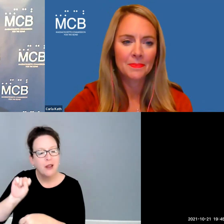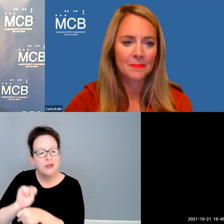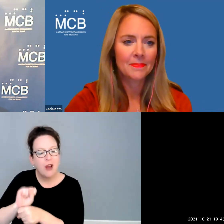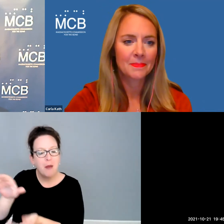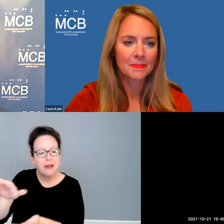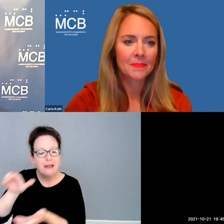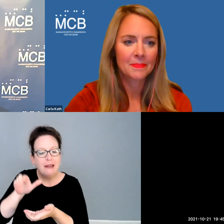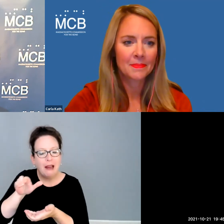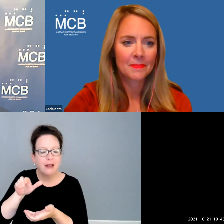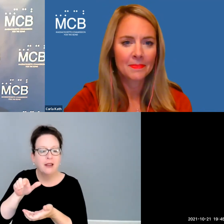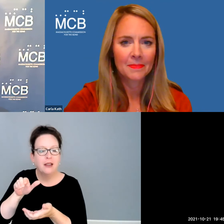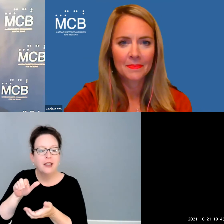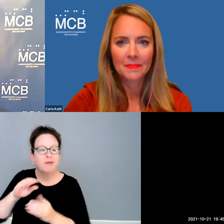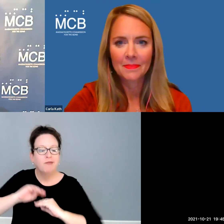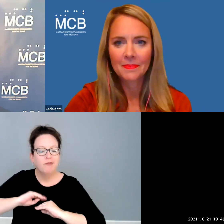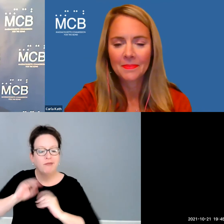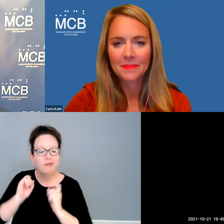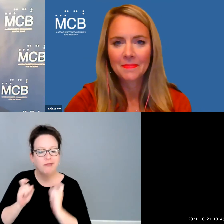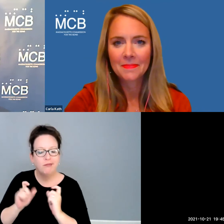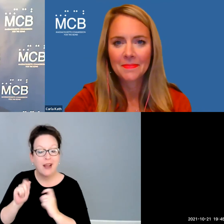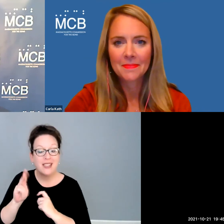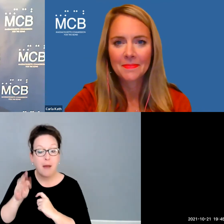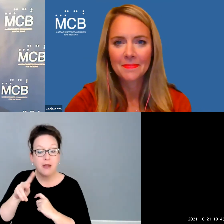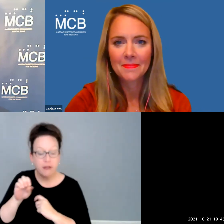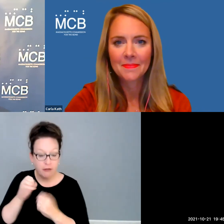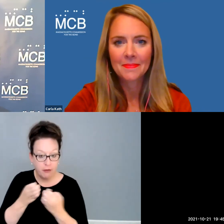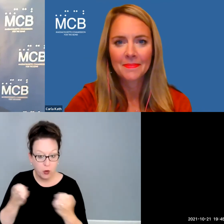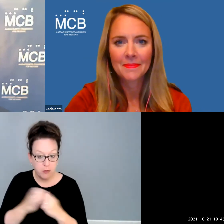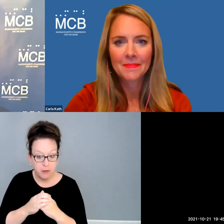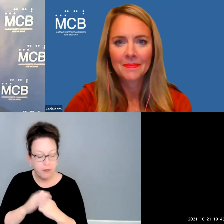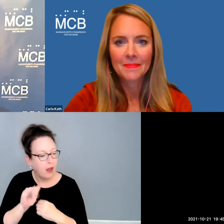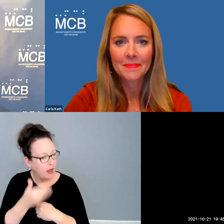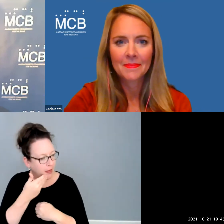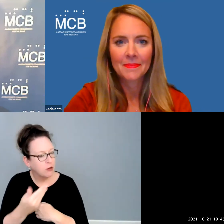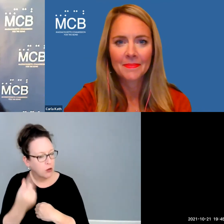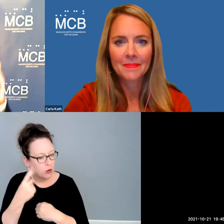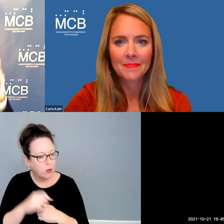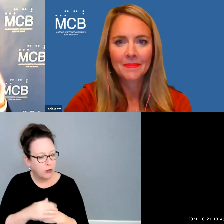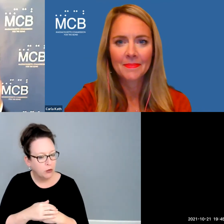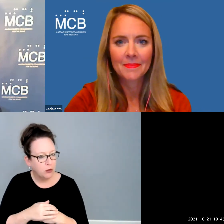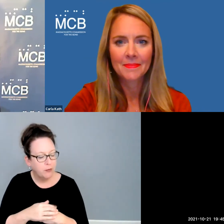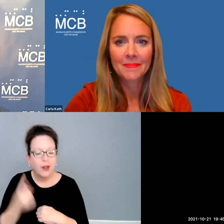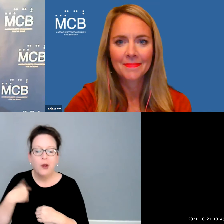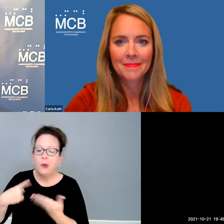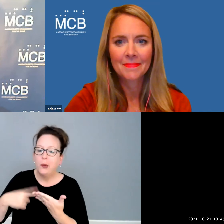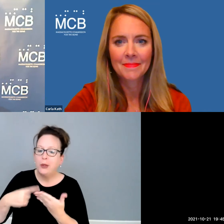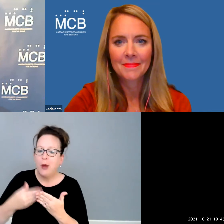That's a great question so, uh you know we talked about unfortunately the failure to accommodate, right.